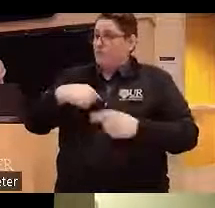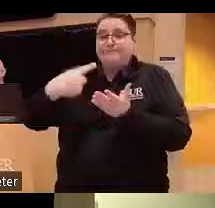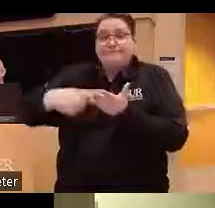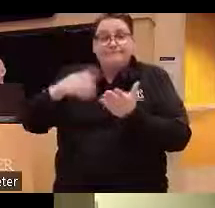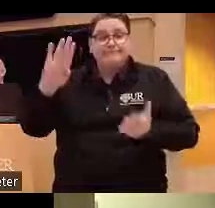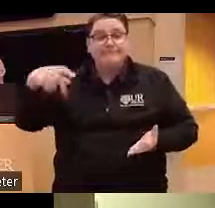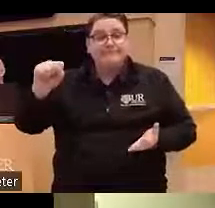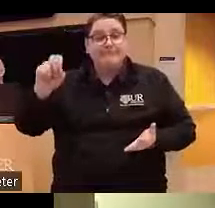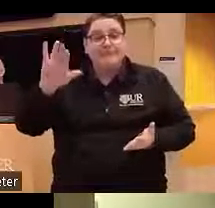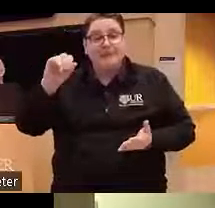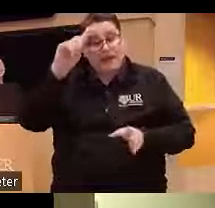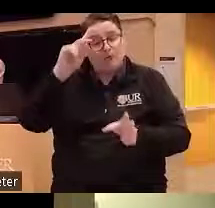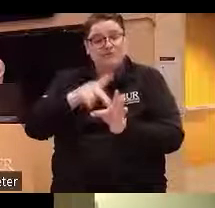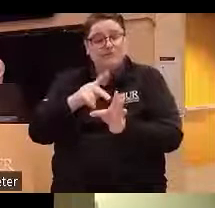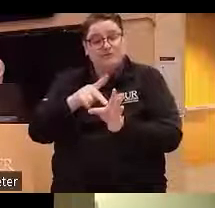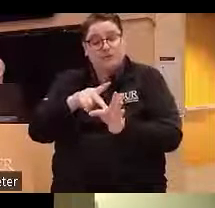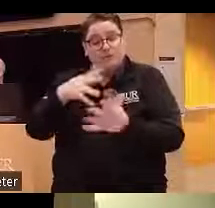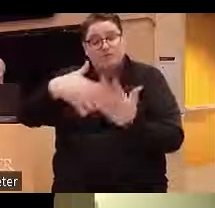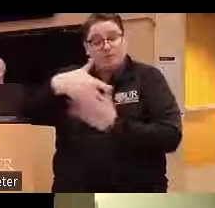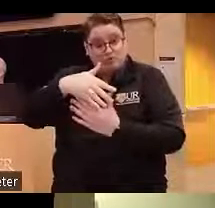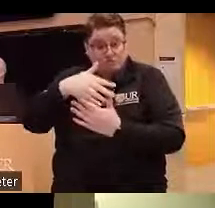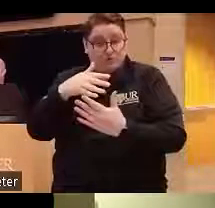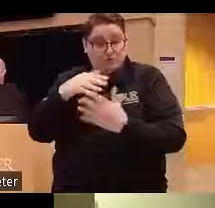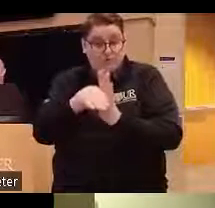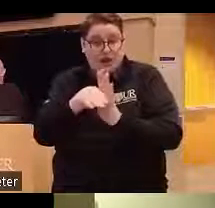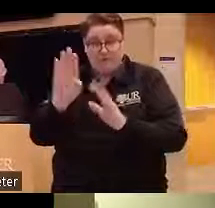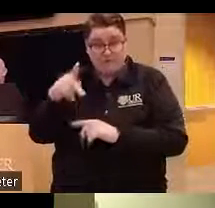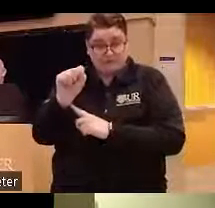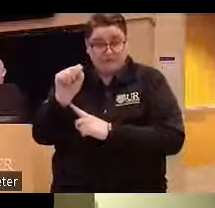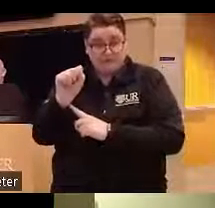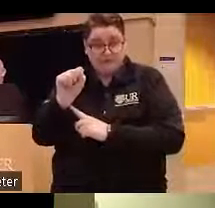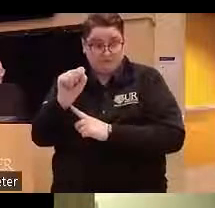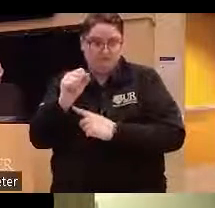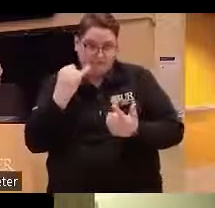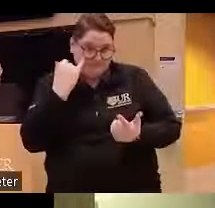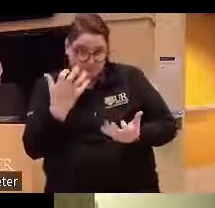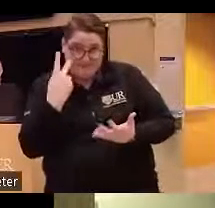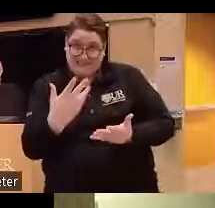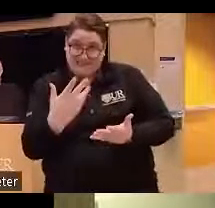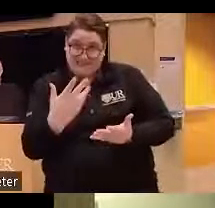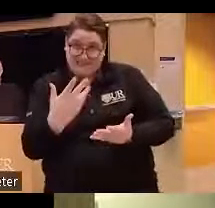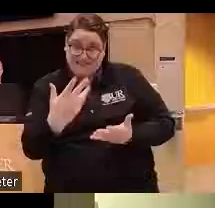psychosocial model so if you want to see a good example of that then pay attention today because